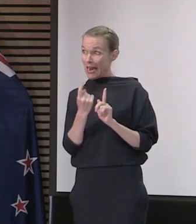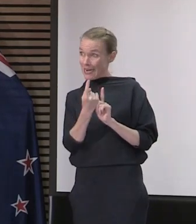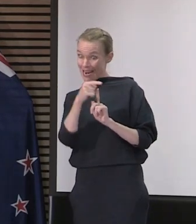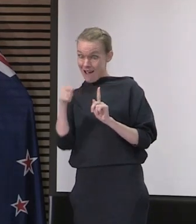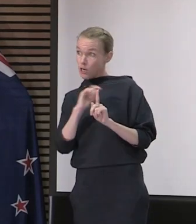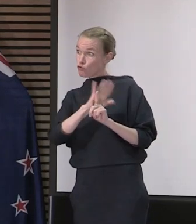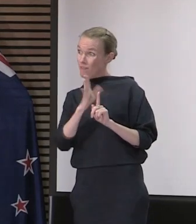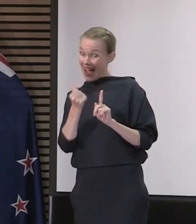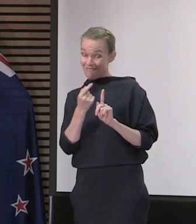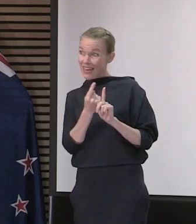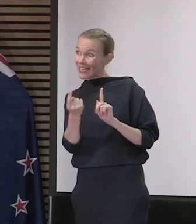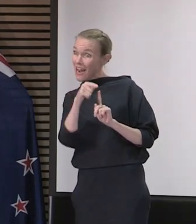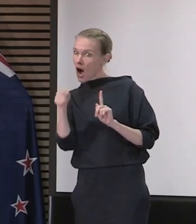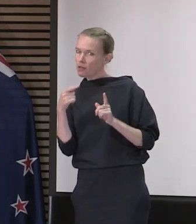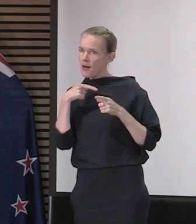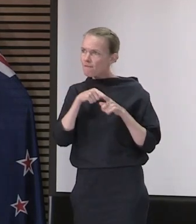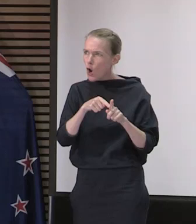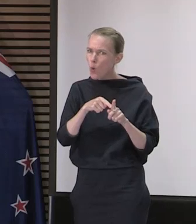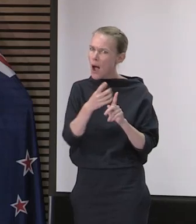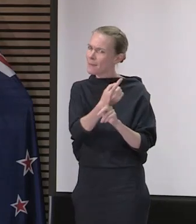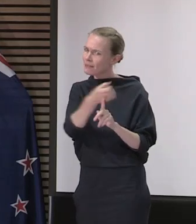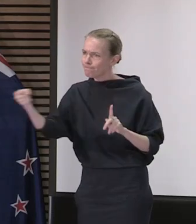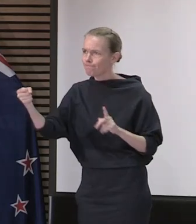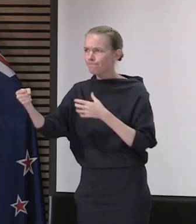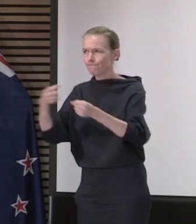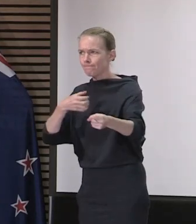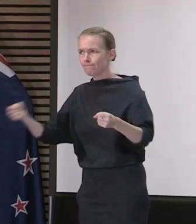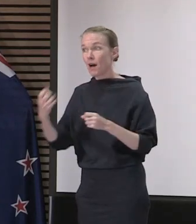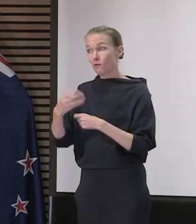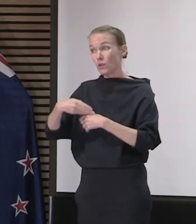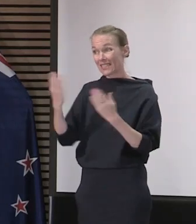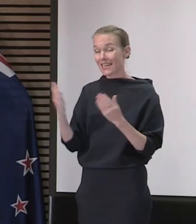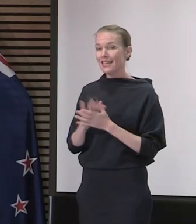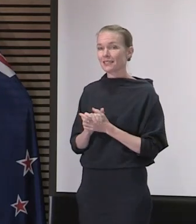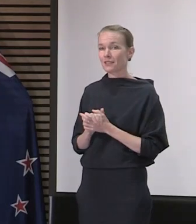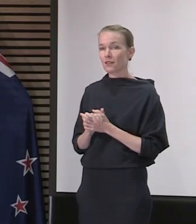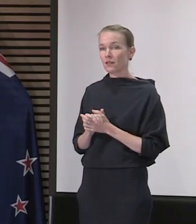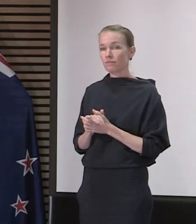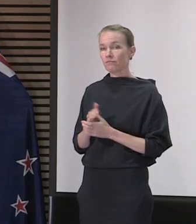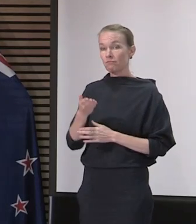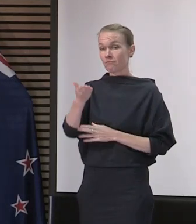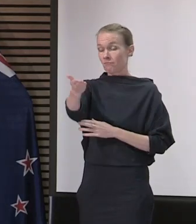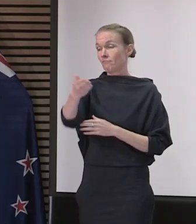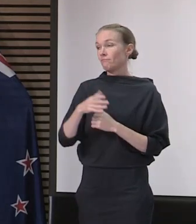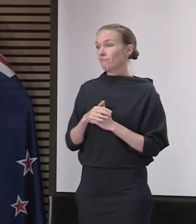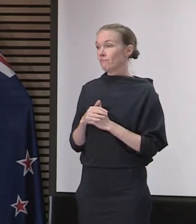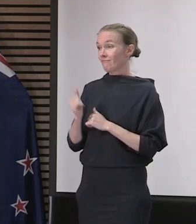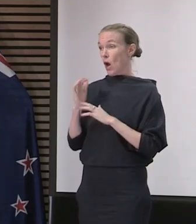testing, surveillance testing, rapid contact tracing and isolation of contacts if we do see those cases emerging.